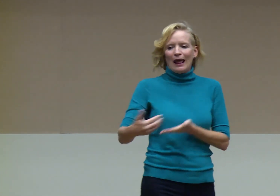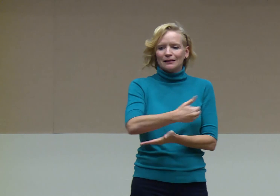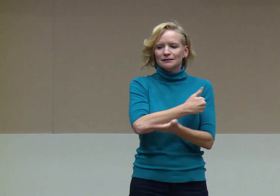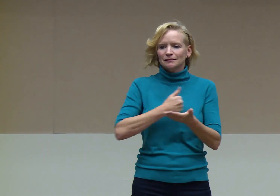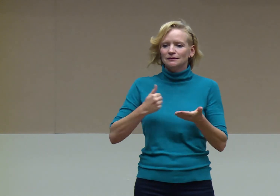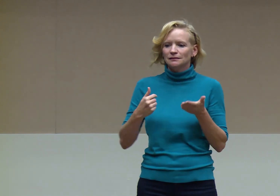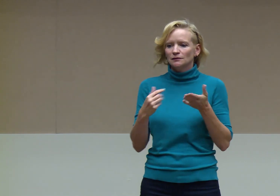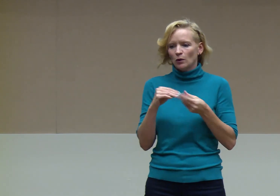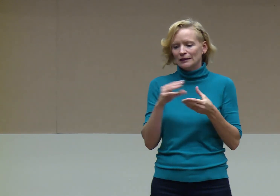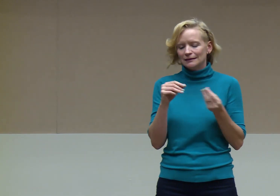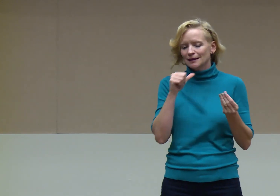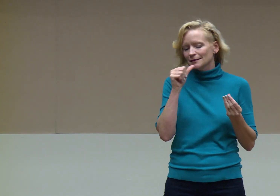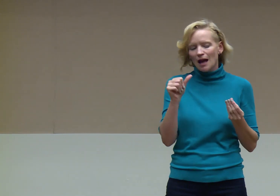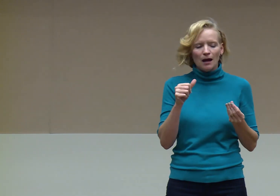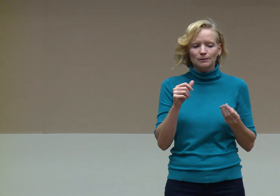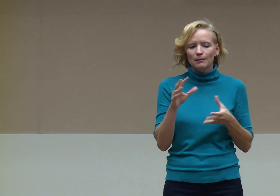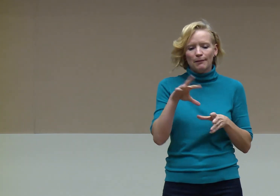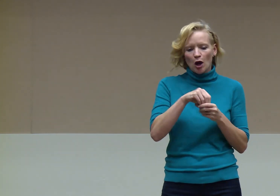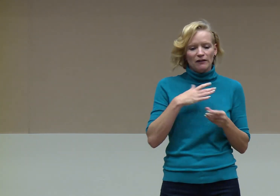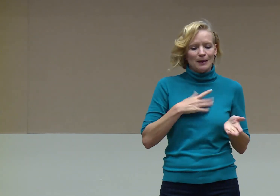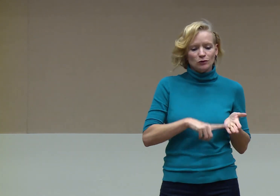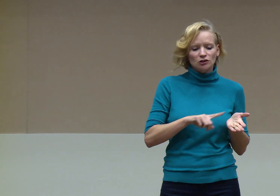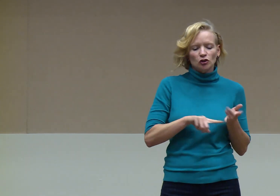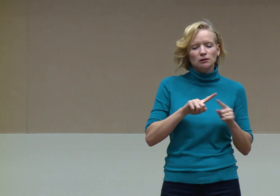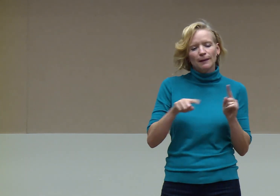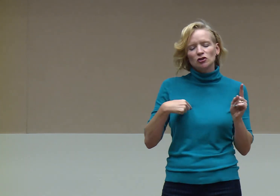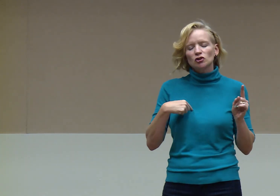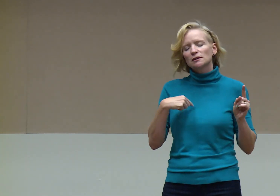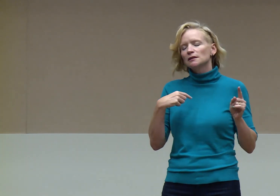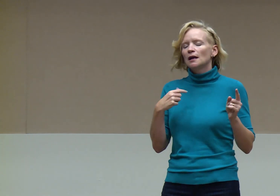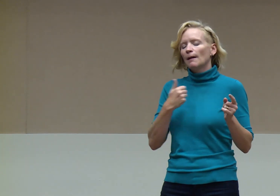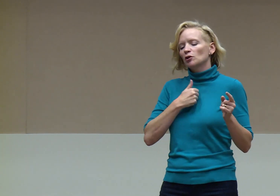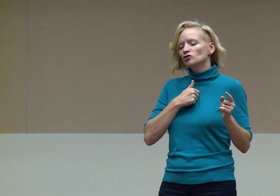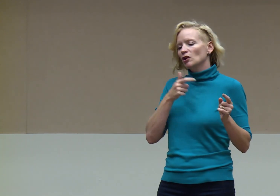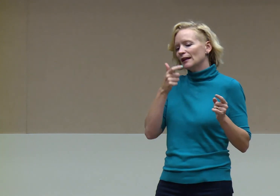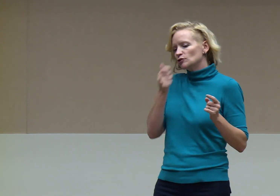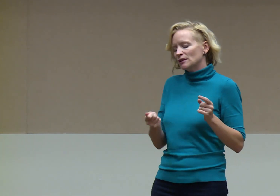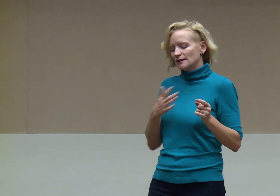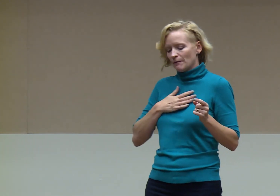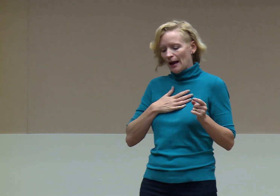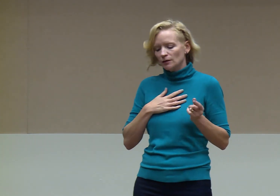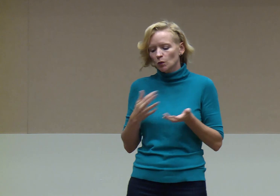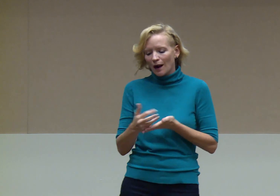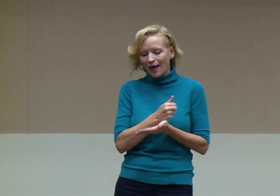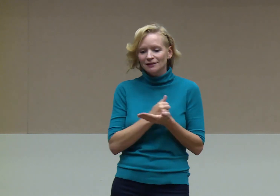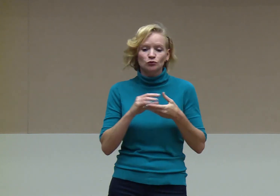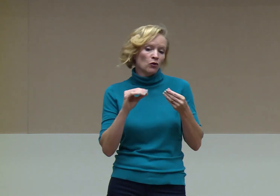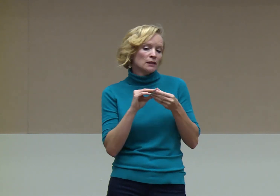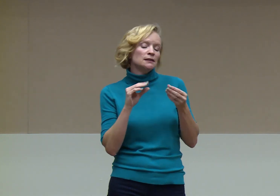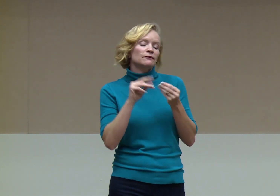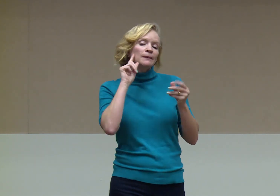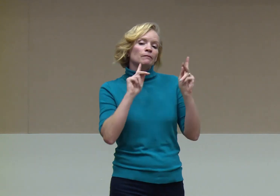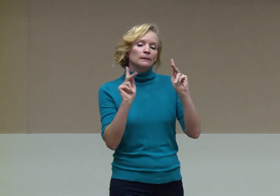I've collected stories, They're examples. It's a personal interest of mine